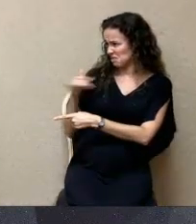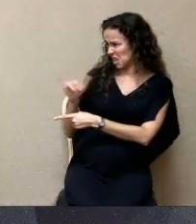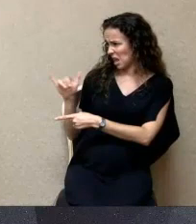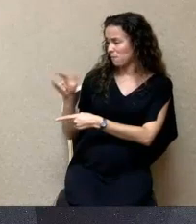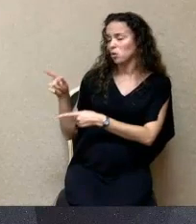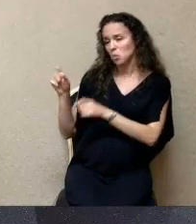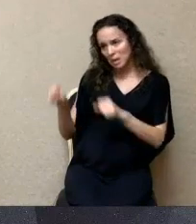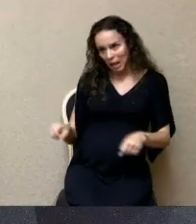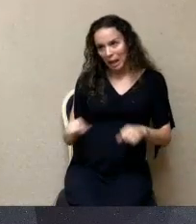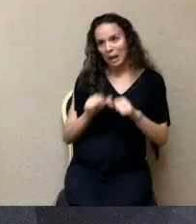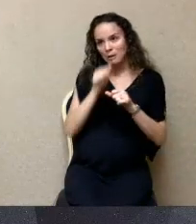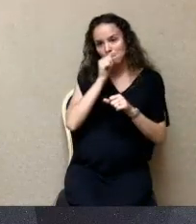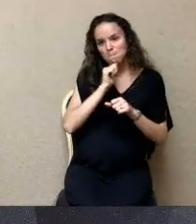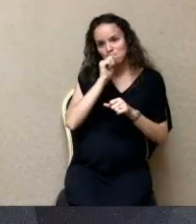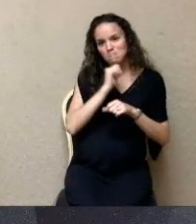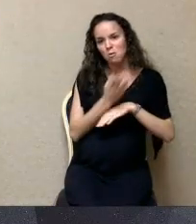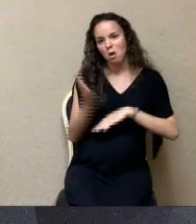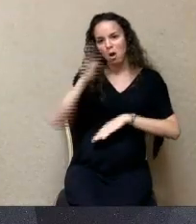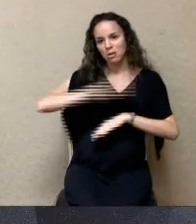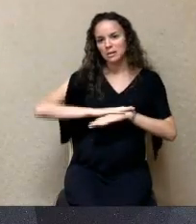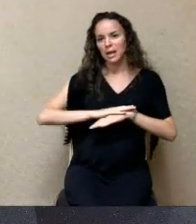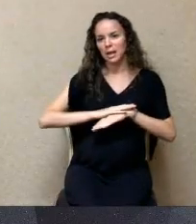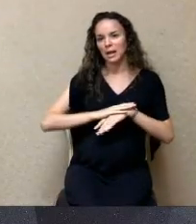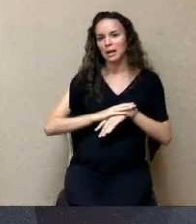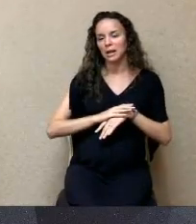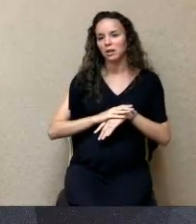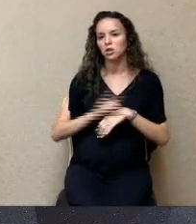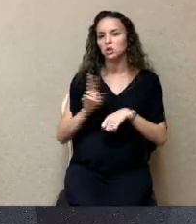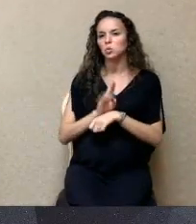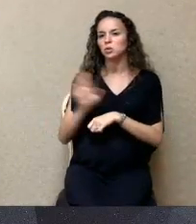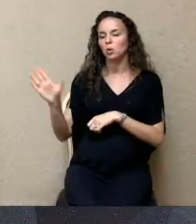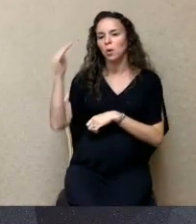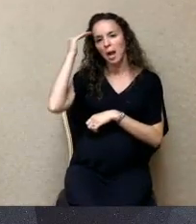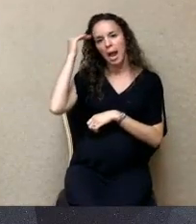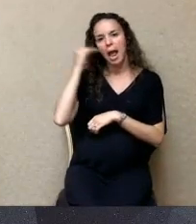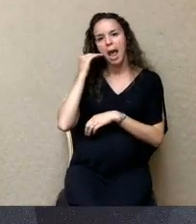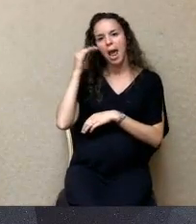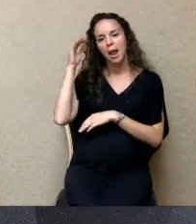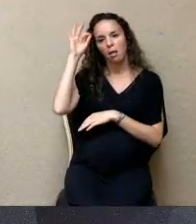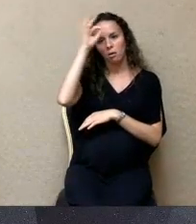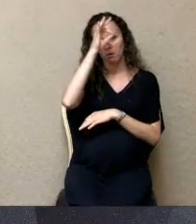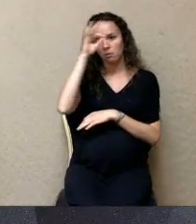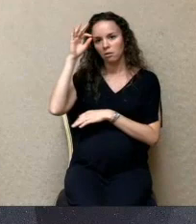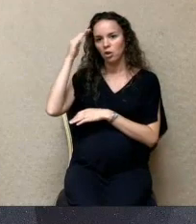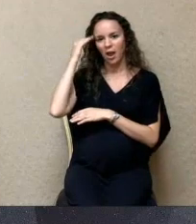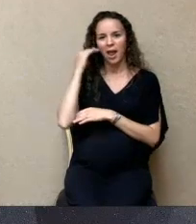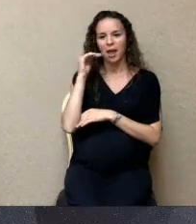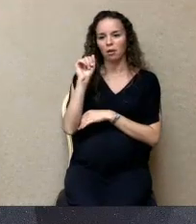Over the time that you've used your head array as your strategy, your neck has probably gotten more strong